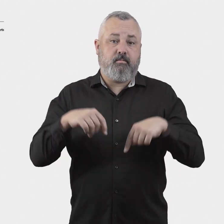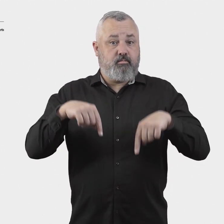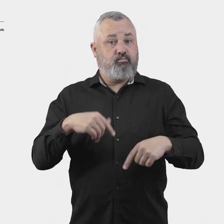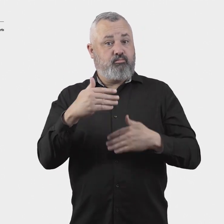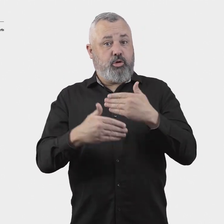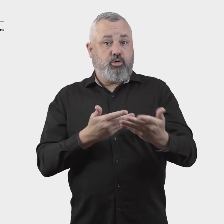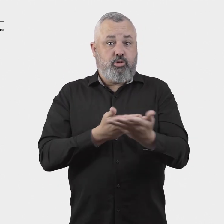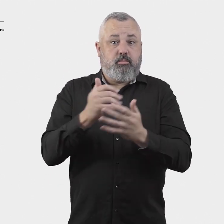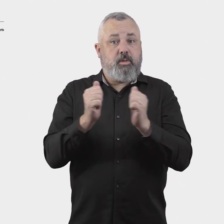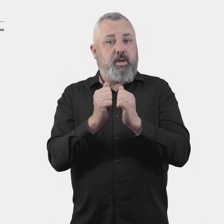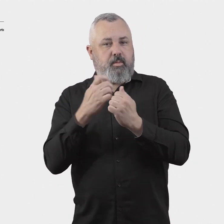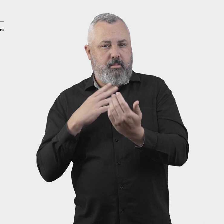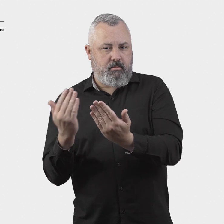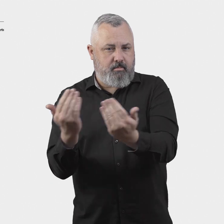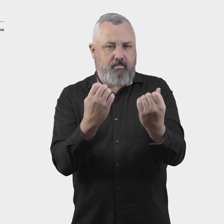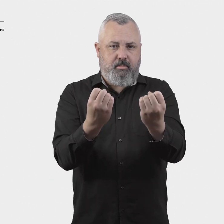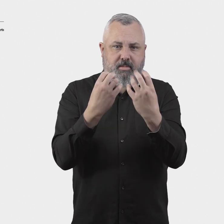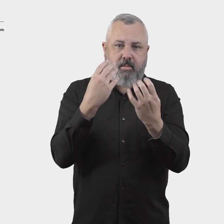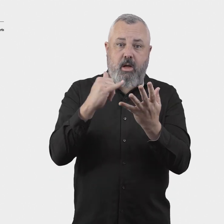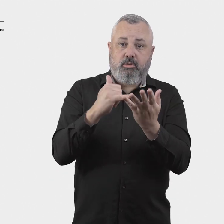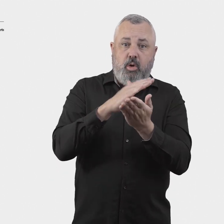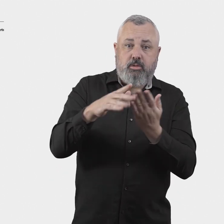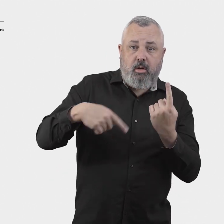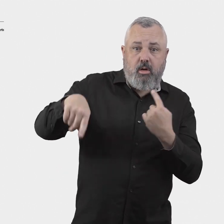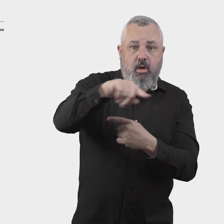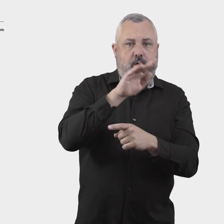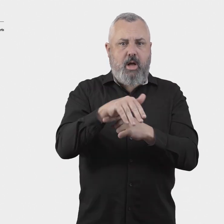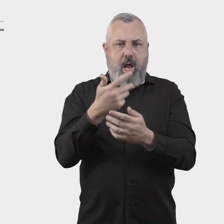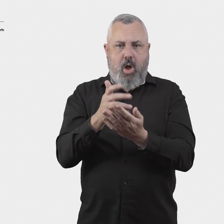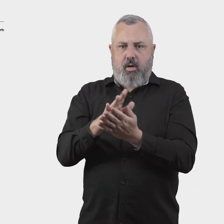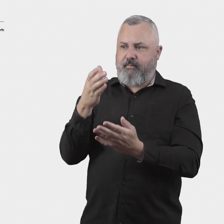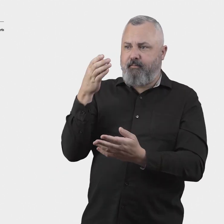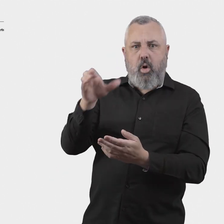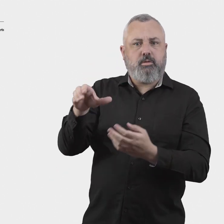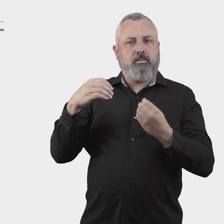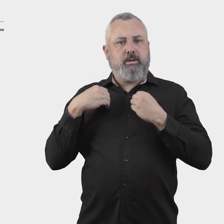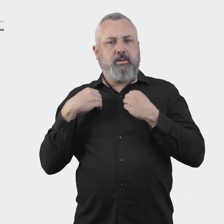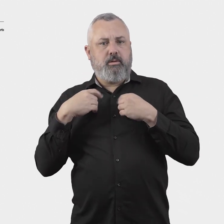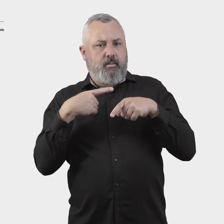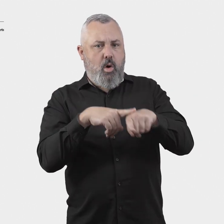The government is seeking stakeholders’ views on appropriate compliance and enforcement arrangements